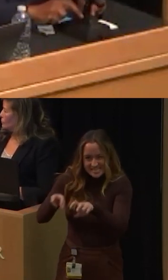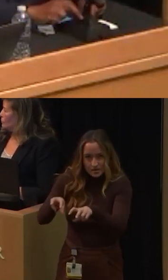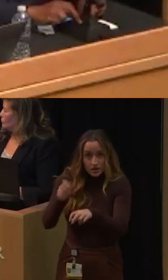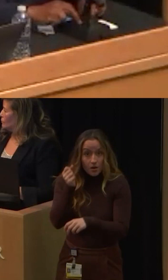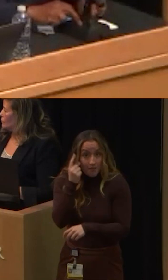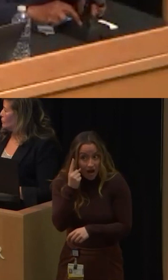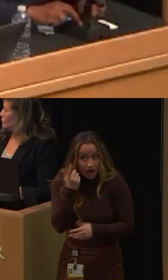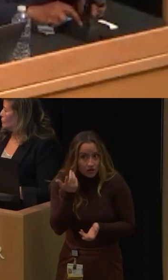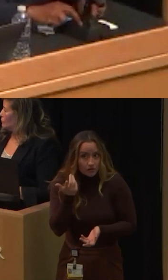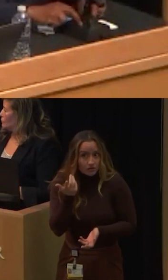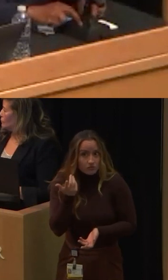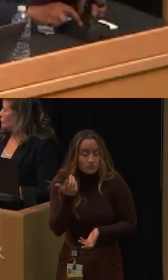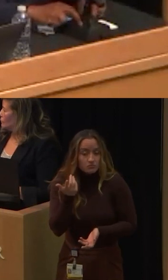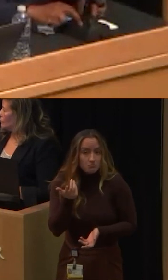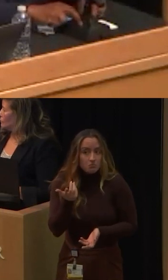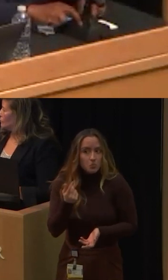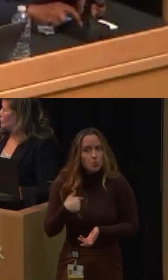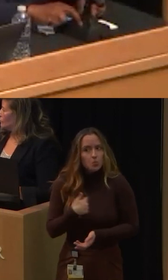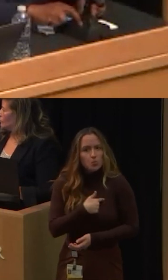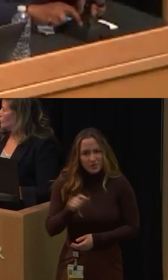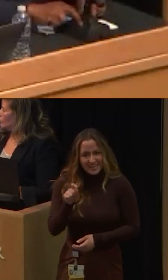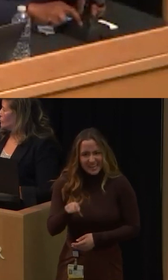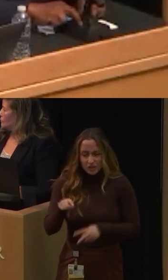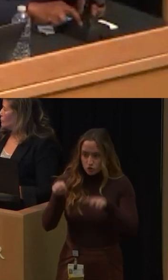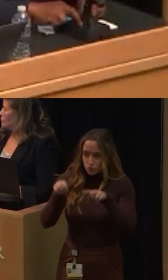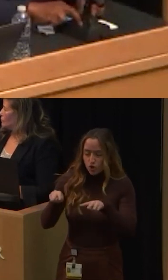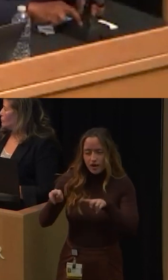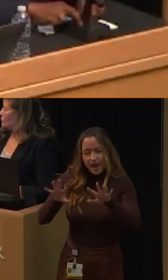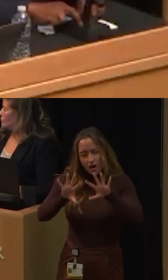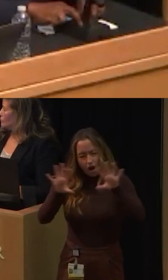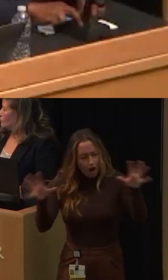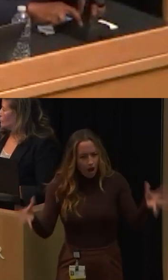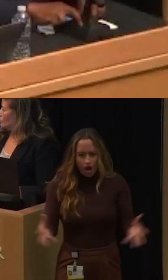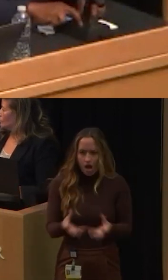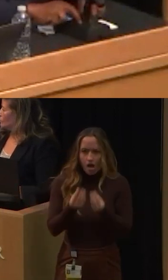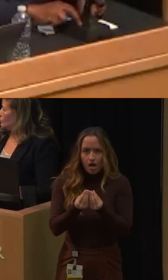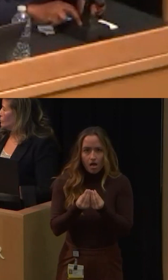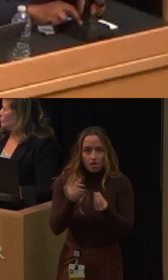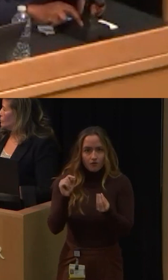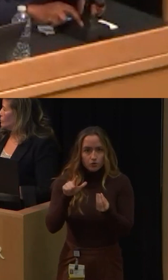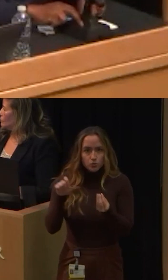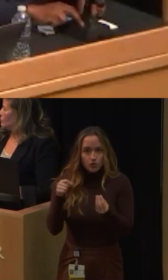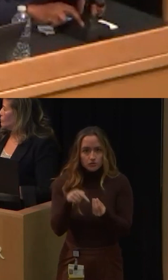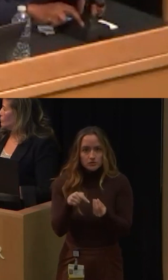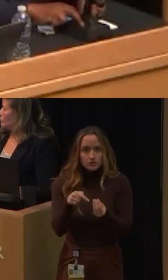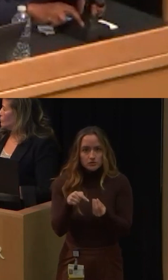but we need to make sure that we look creatively at all the tools that we have and leverage them in some,